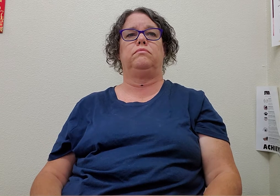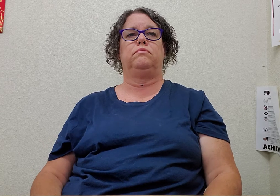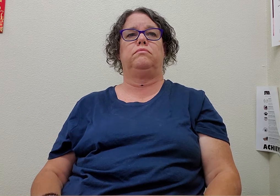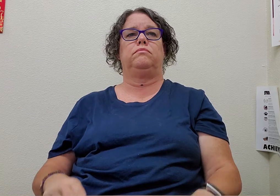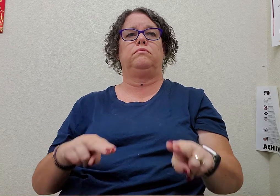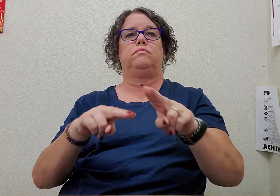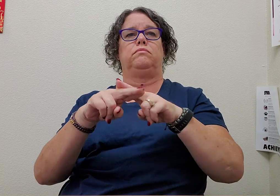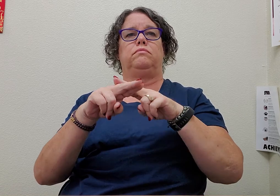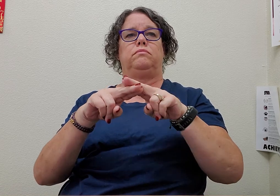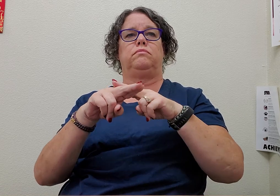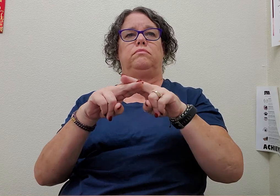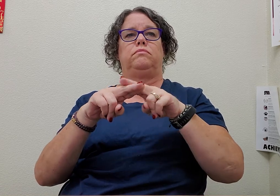train